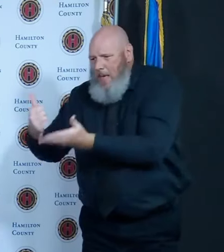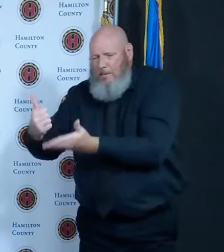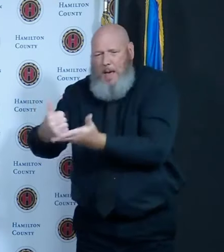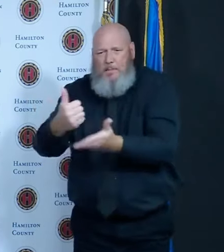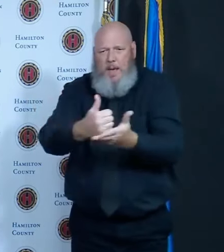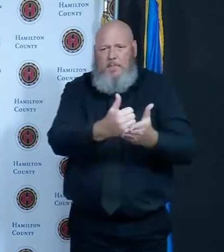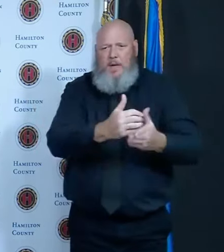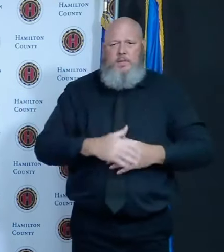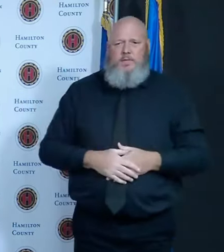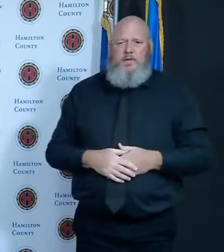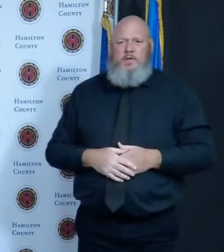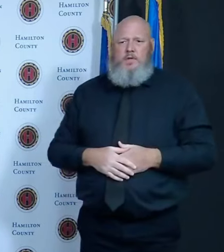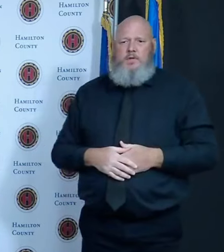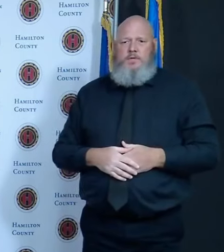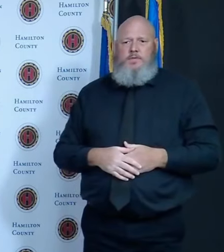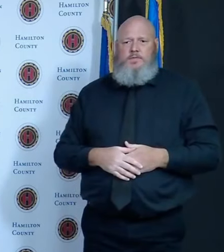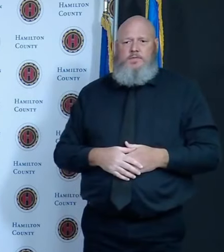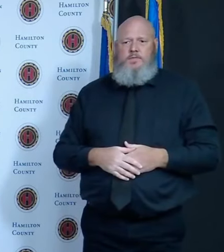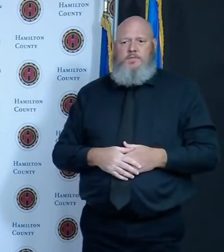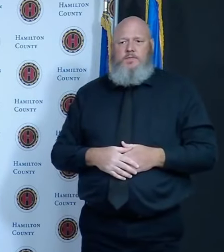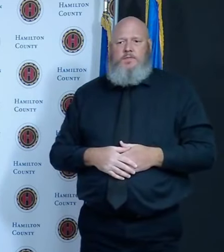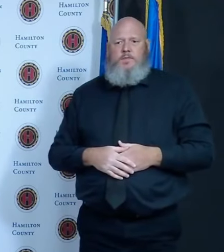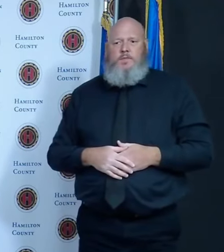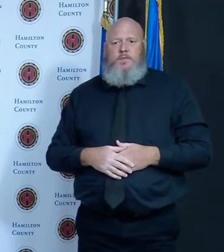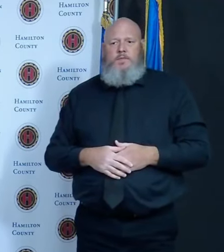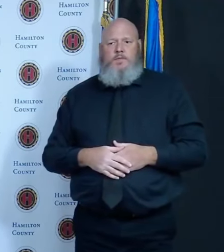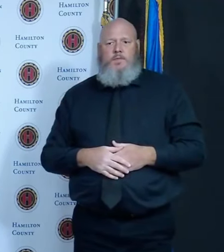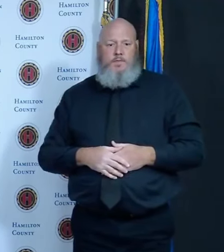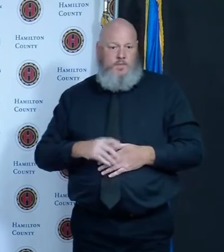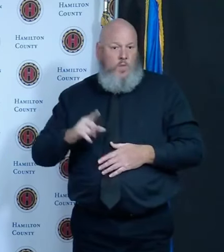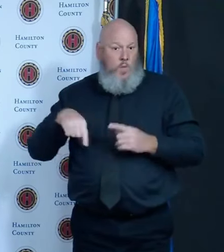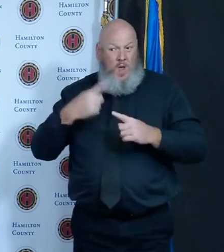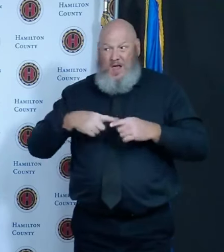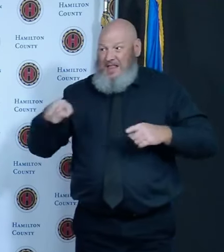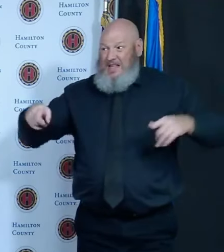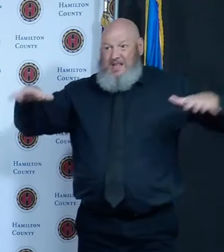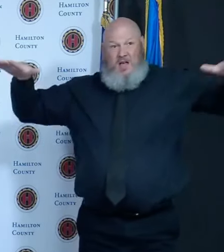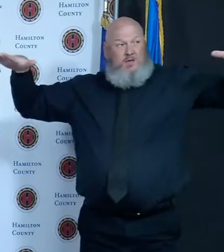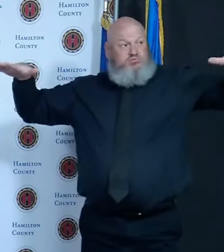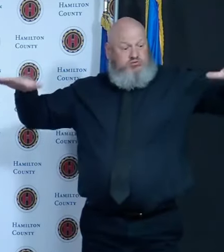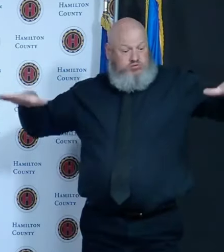different behaviors expectations and willingness and so helping business